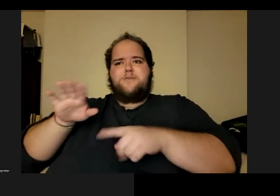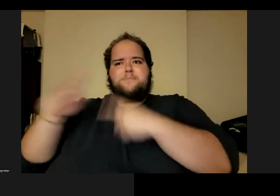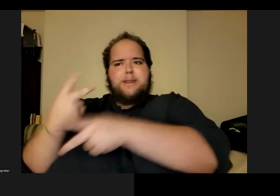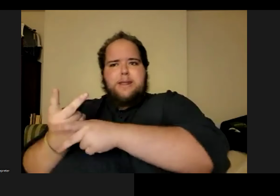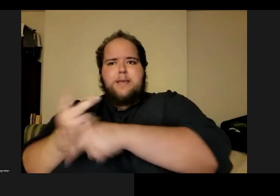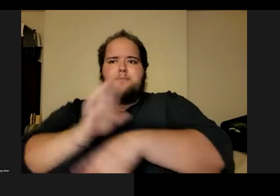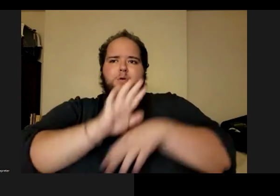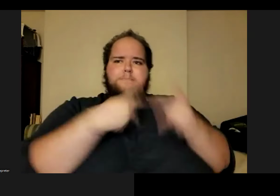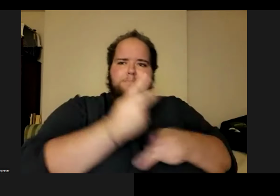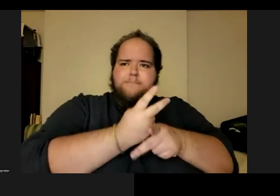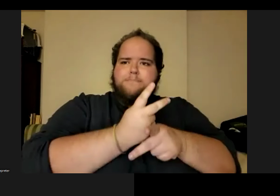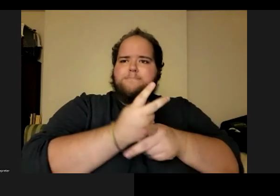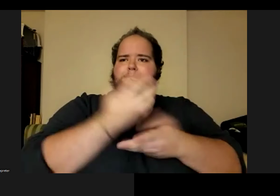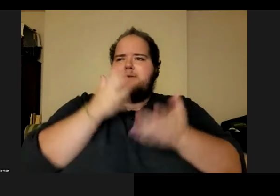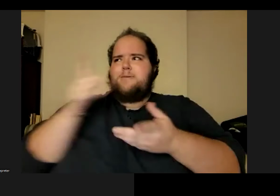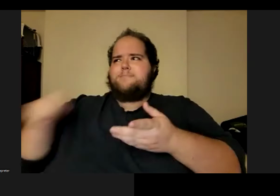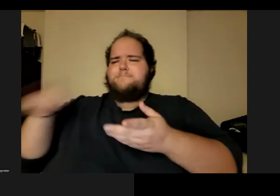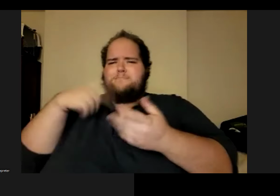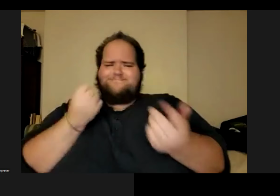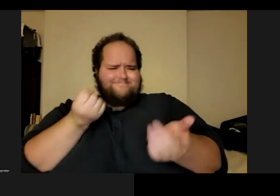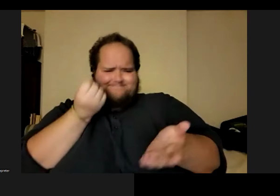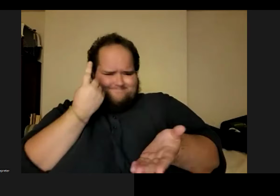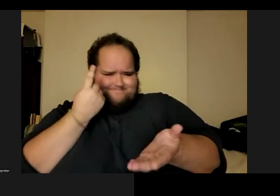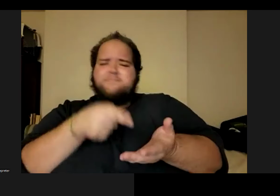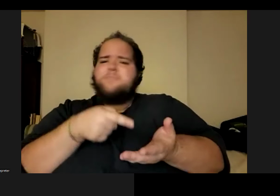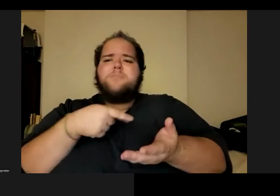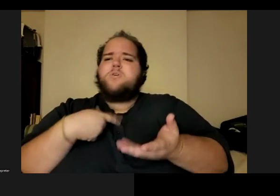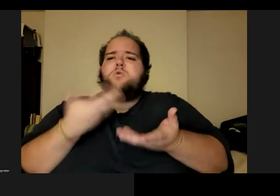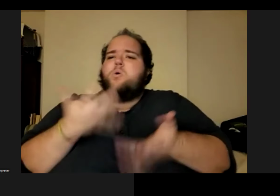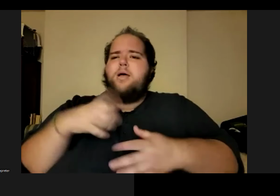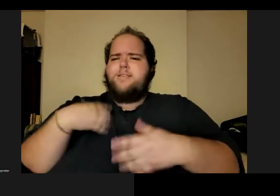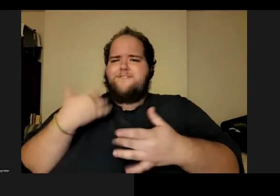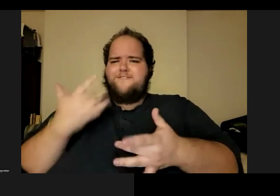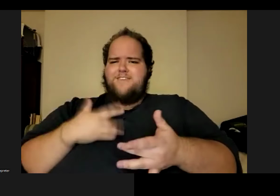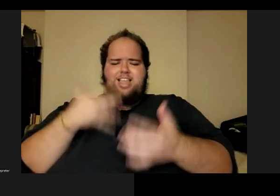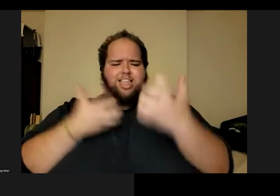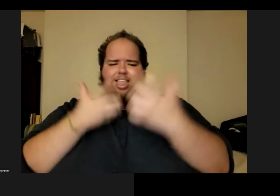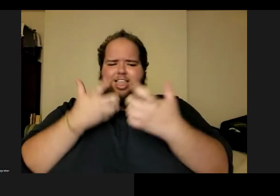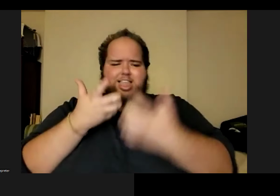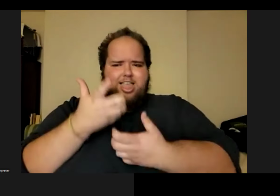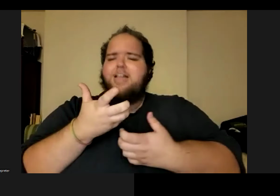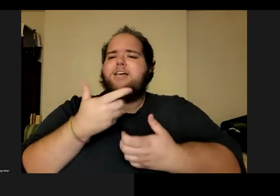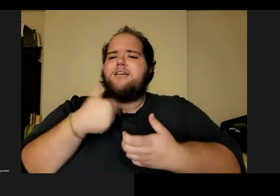along the way. And that's a shame because everyone's work is so interesting.